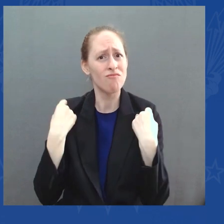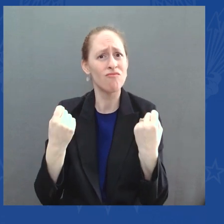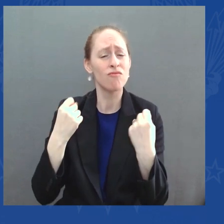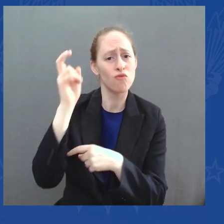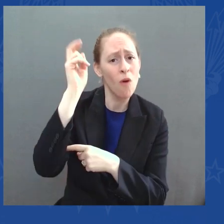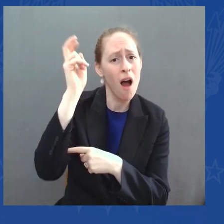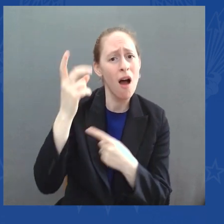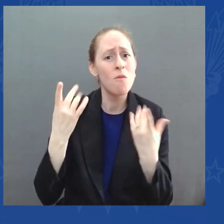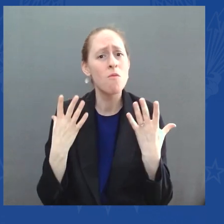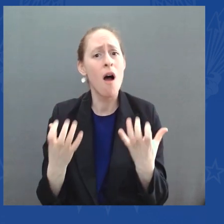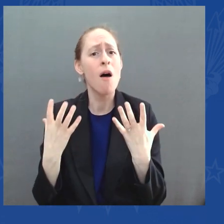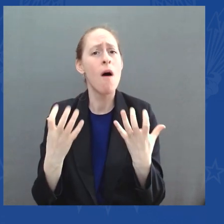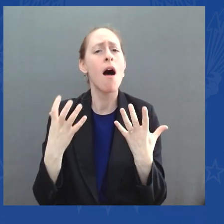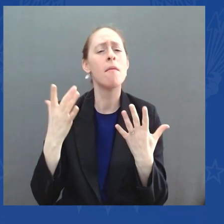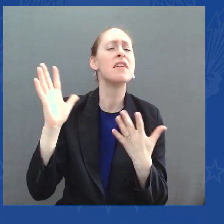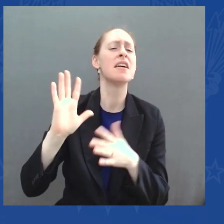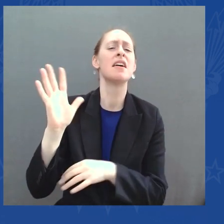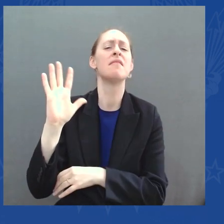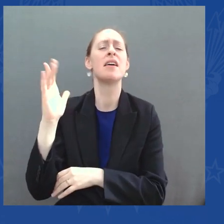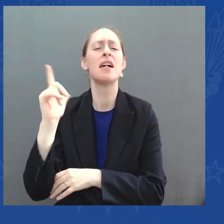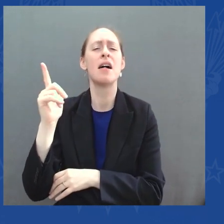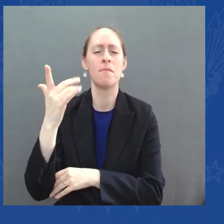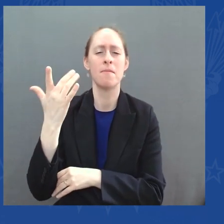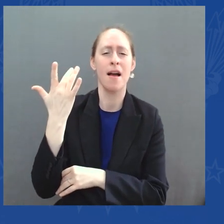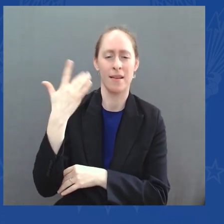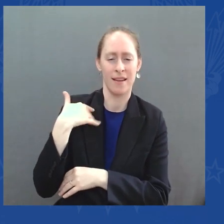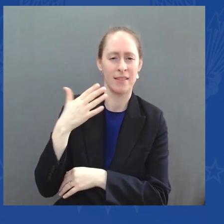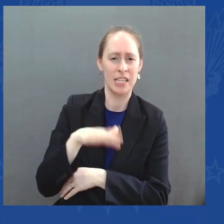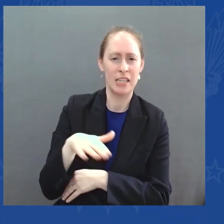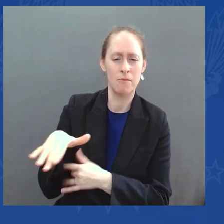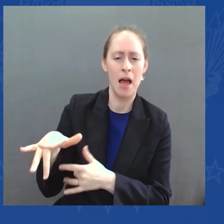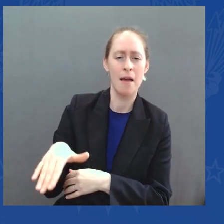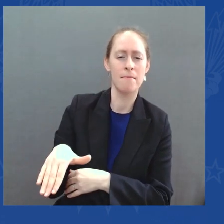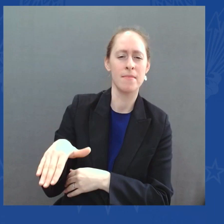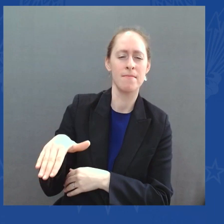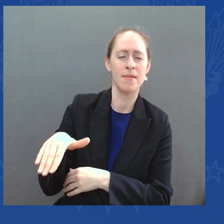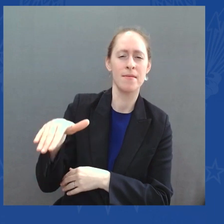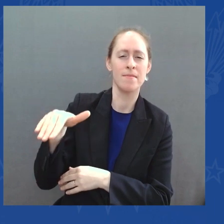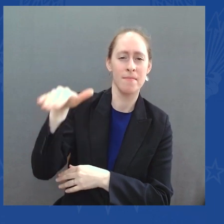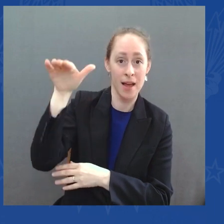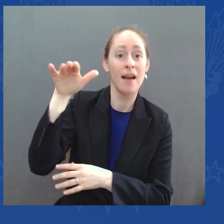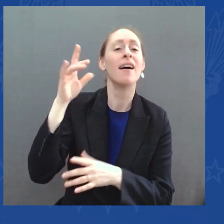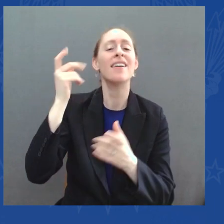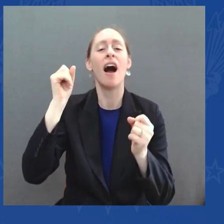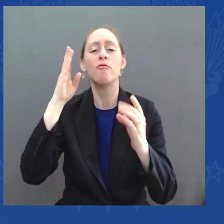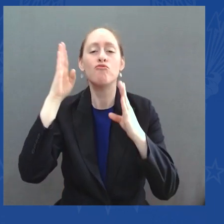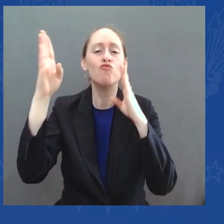We talked about safety, talk about training her, about why she loves this job and how we could make it easier.